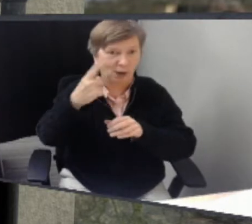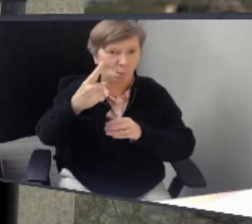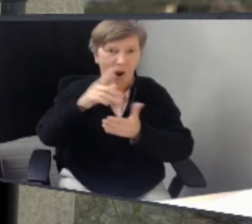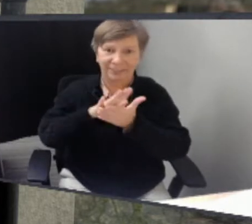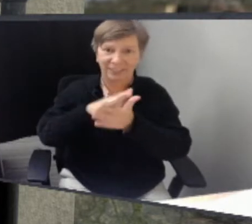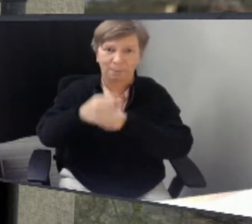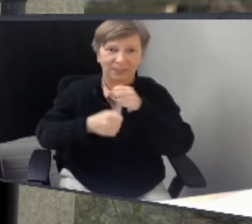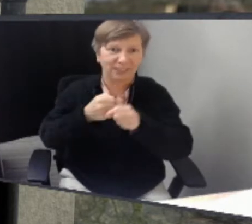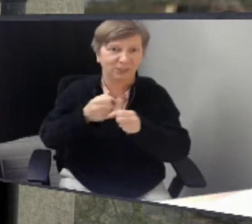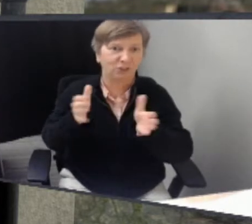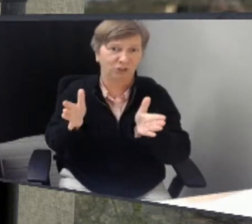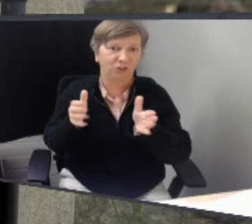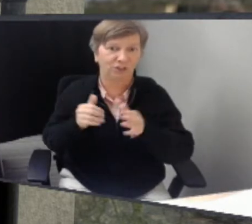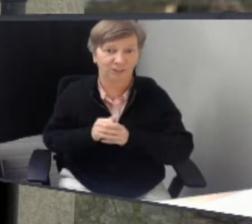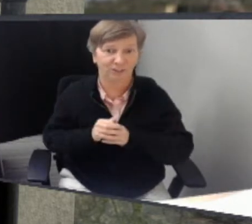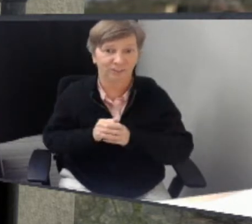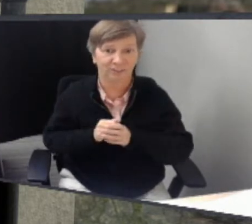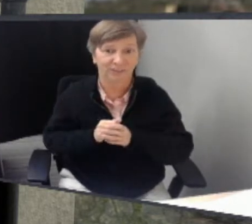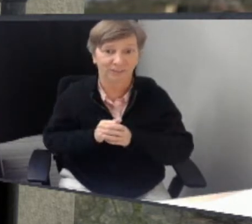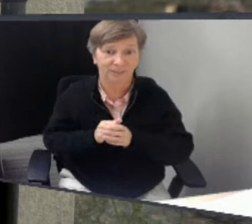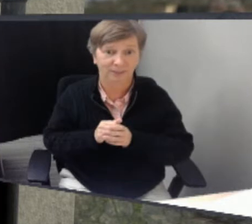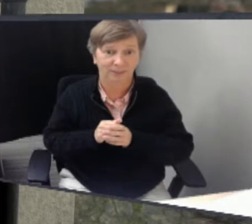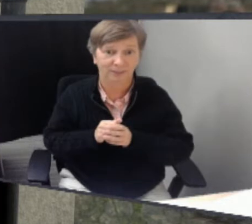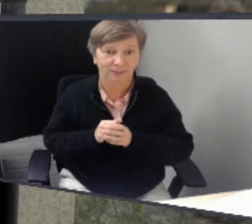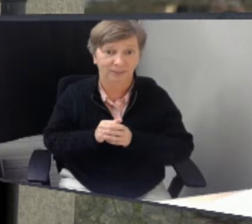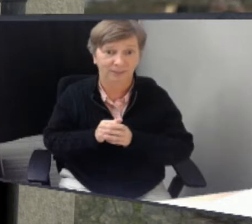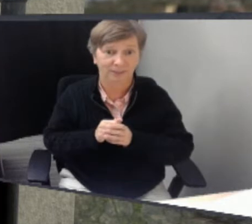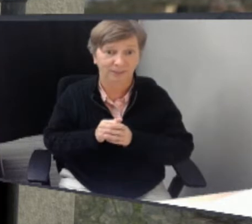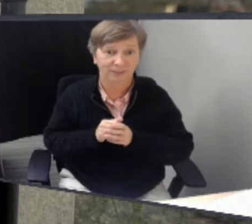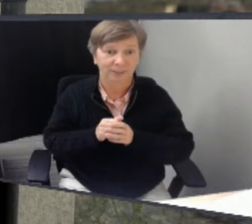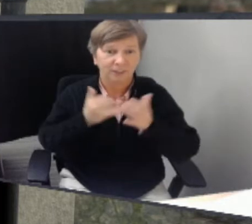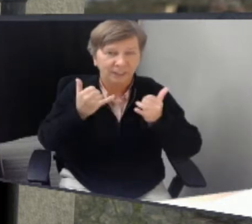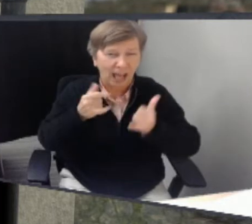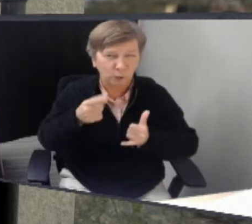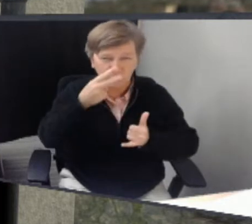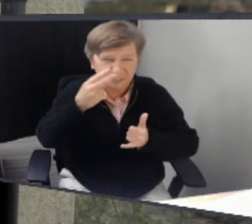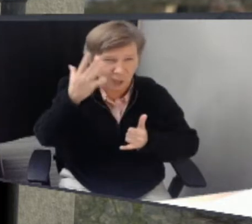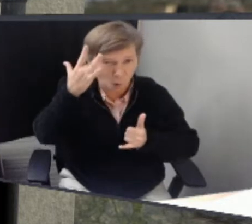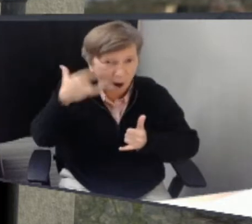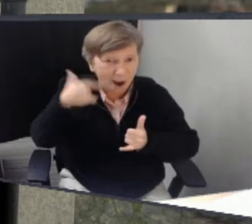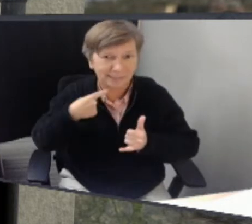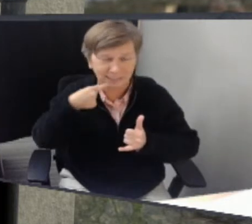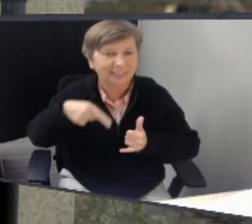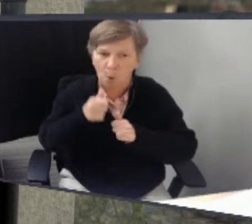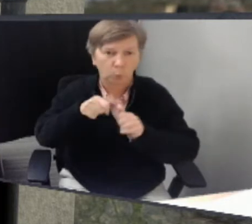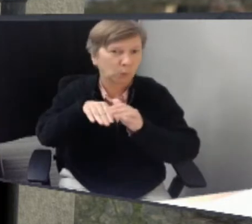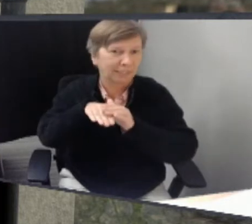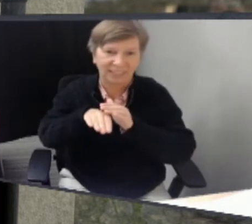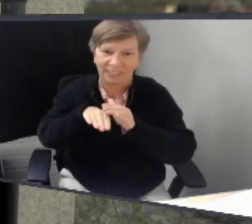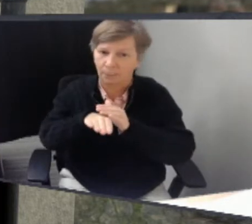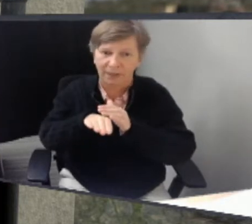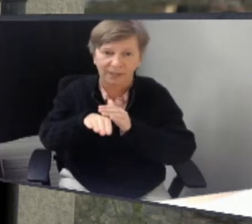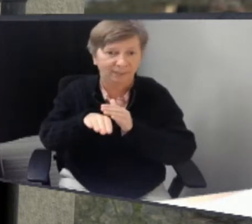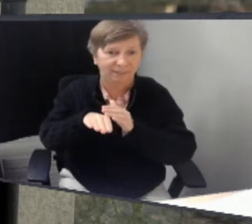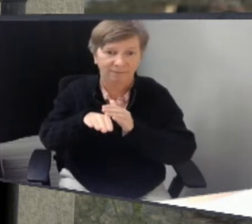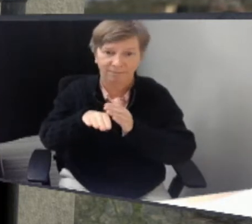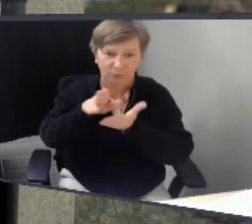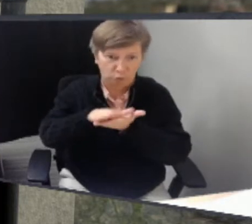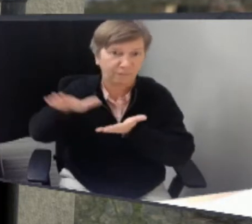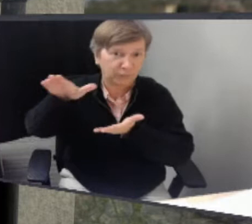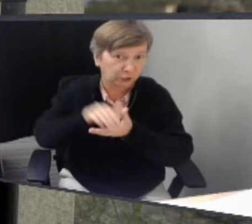activities, and that's only in one academic year. So now you can see why I say that this is the most